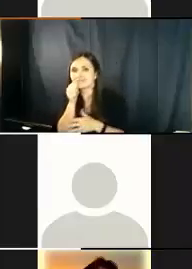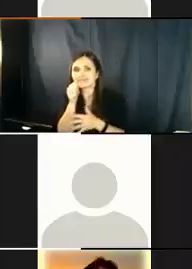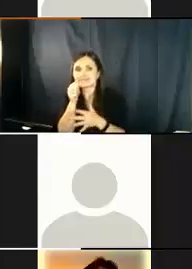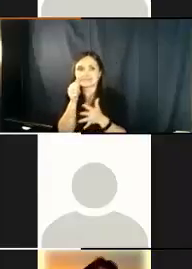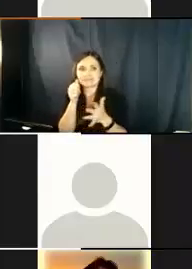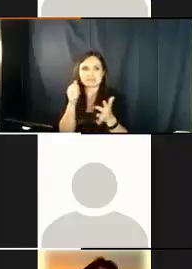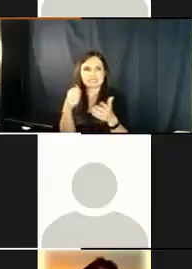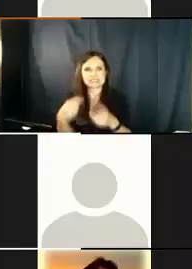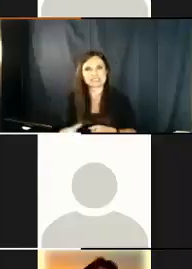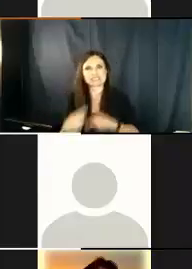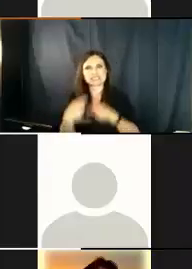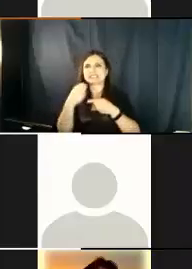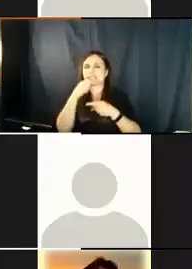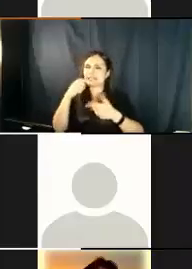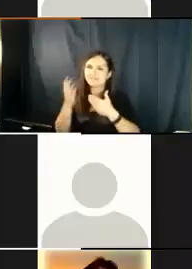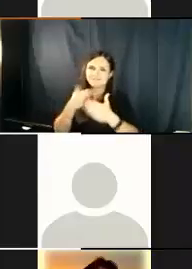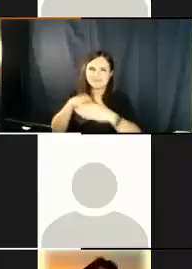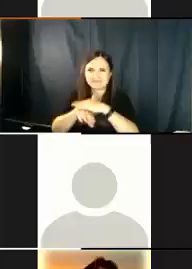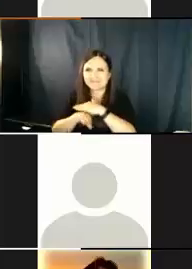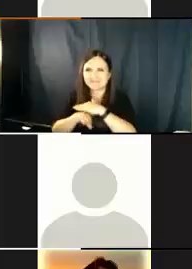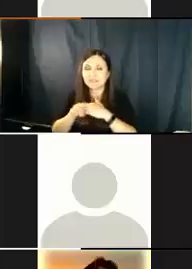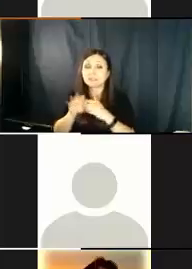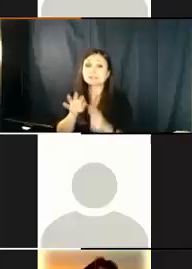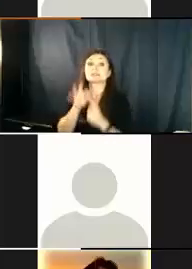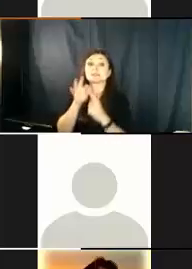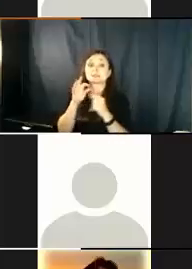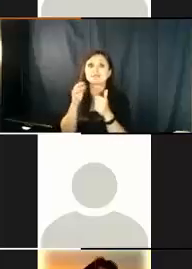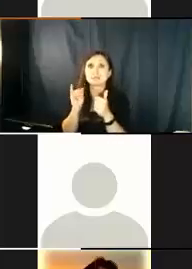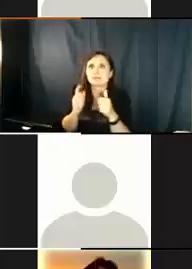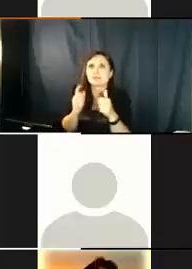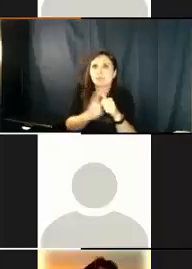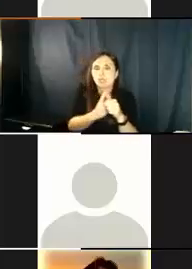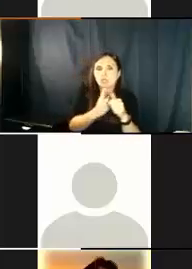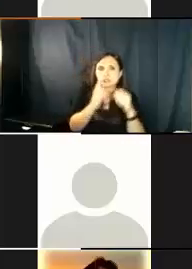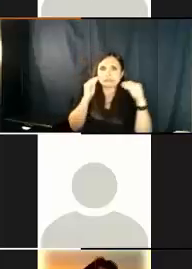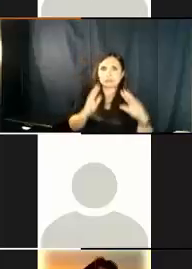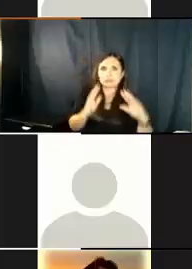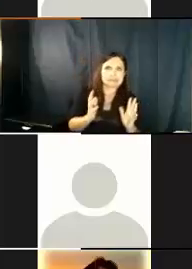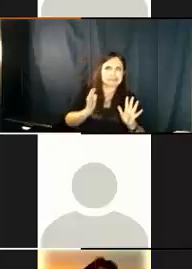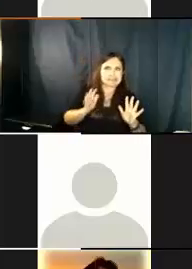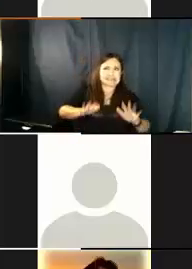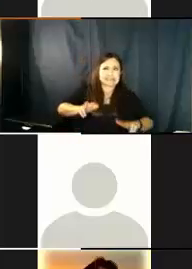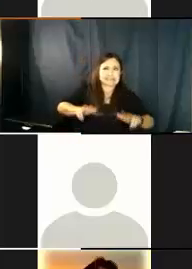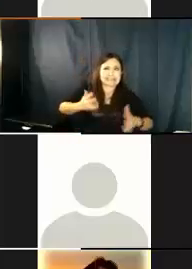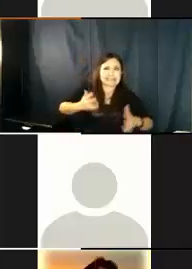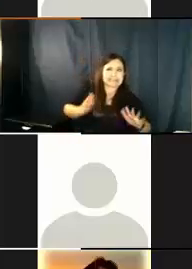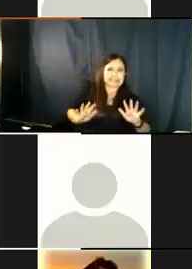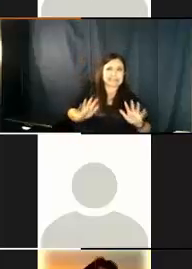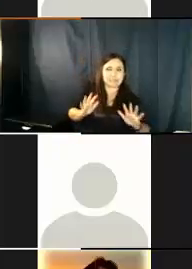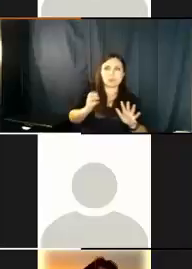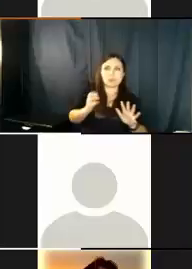accessible, especially first teachers or students who are reluctant users, or this is a new